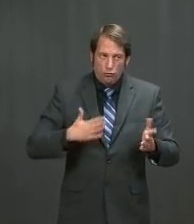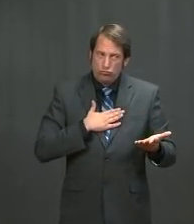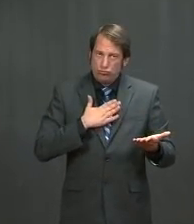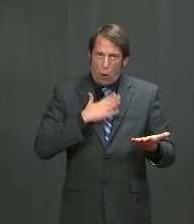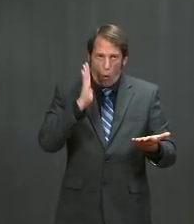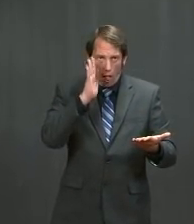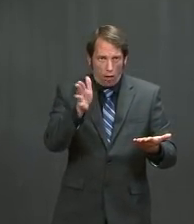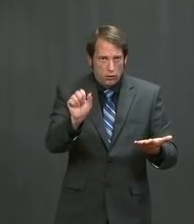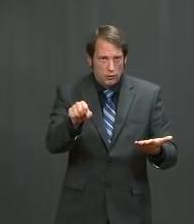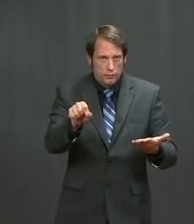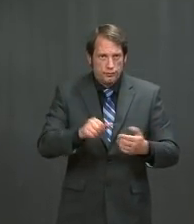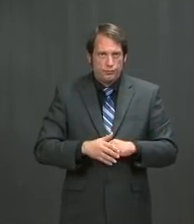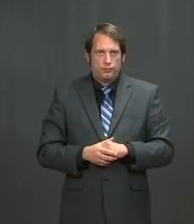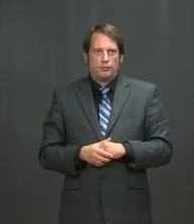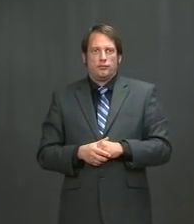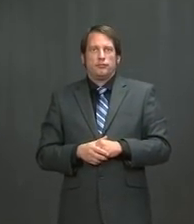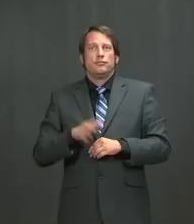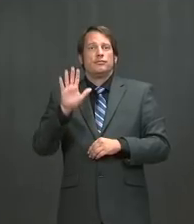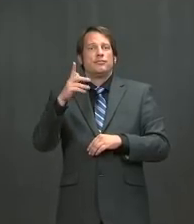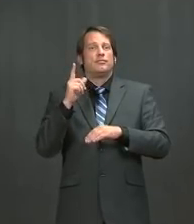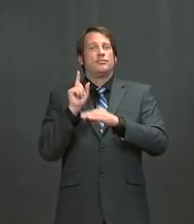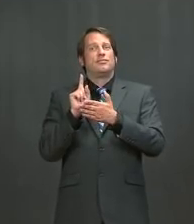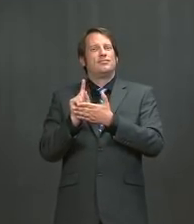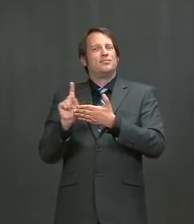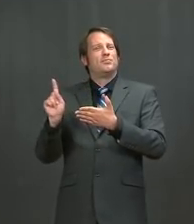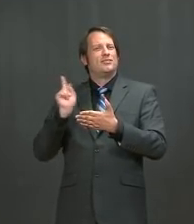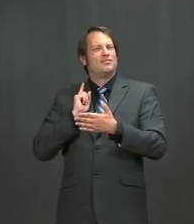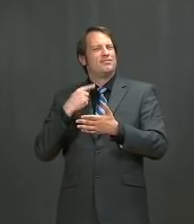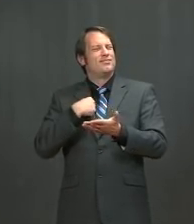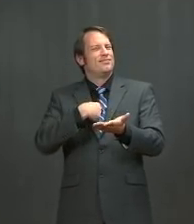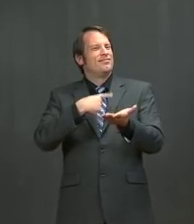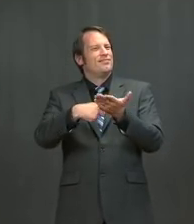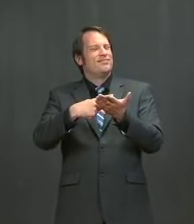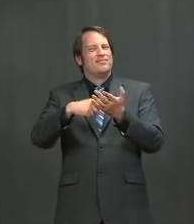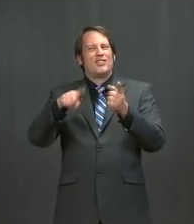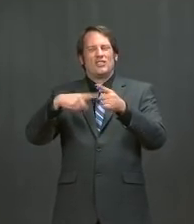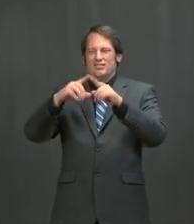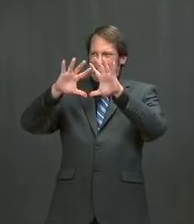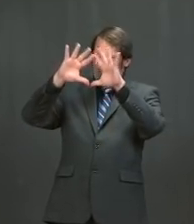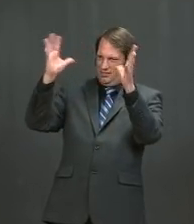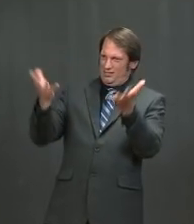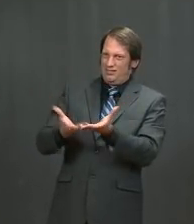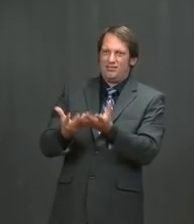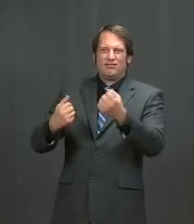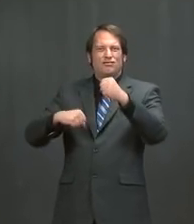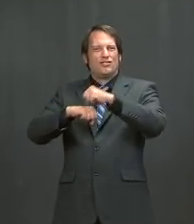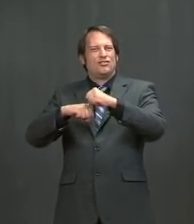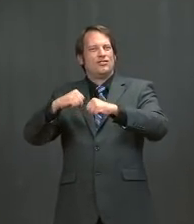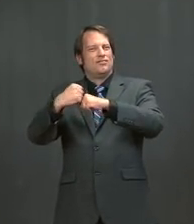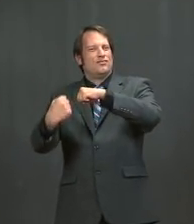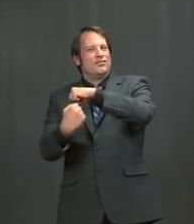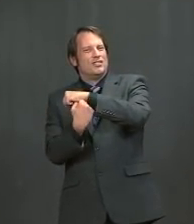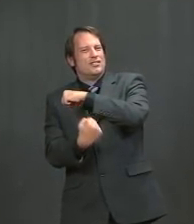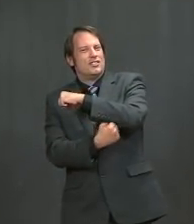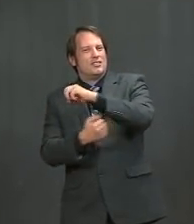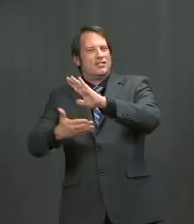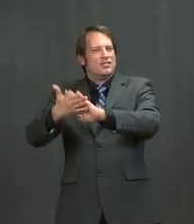that you'd like to see progress on the bill by Memorial Day. I'm wondering if you can just define "progress." What do you want to see happen by Memorial Day?